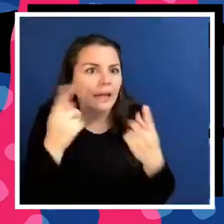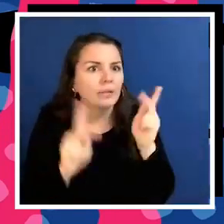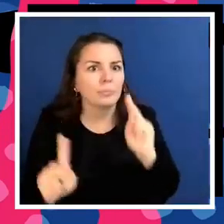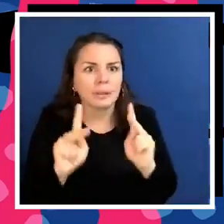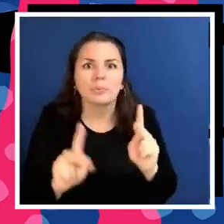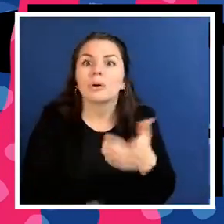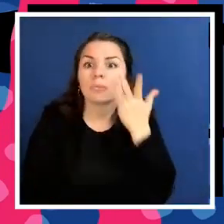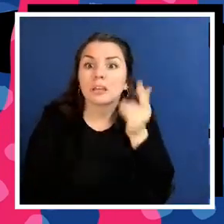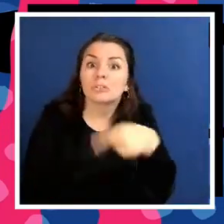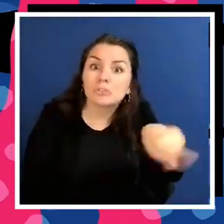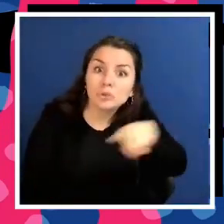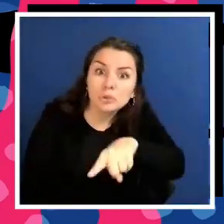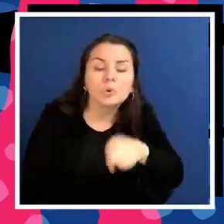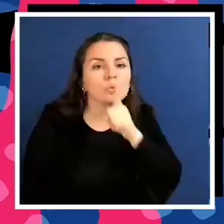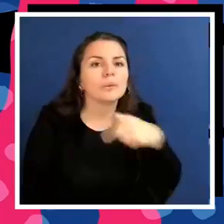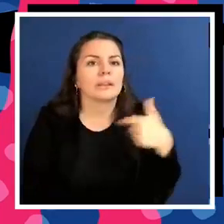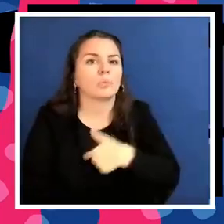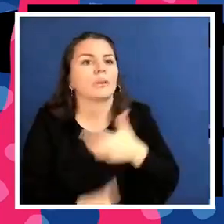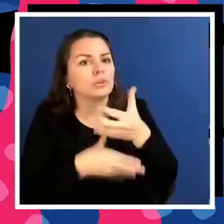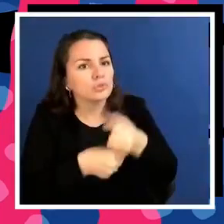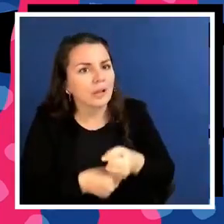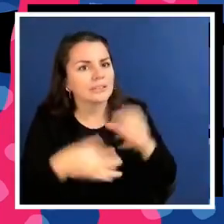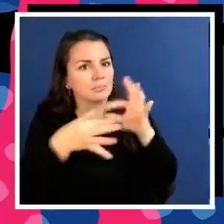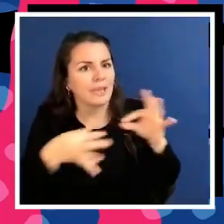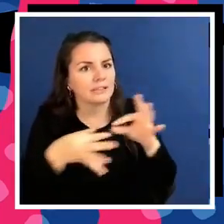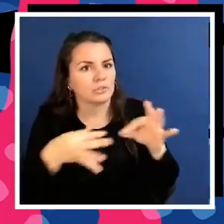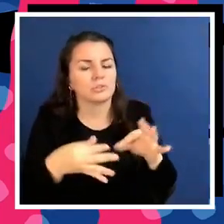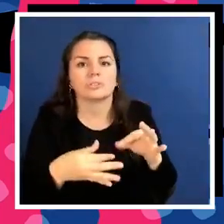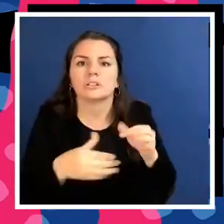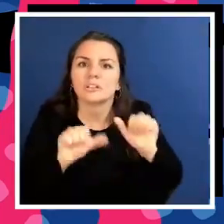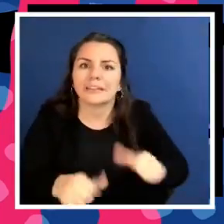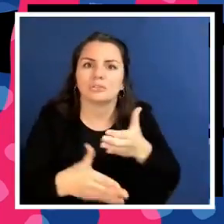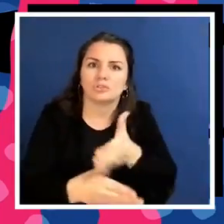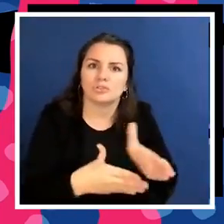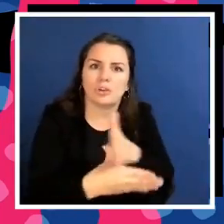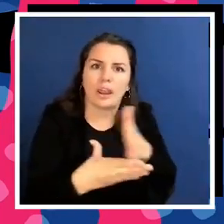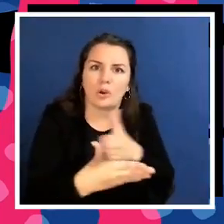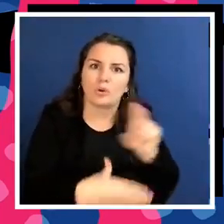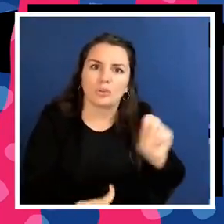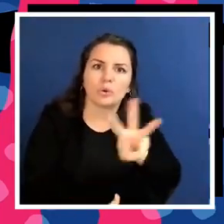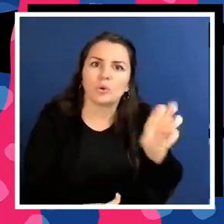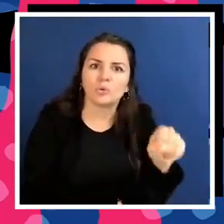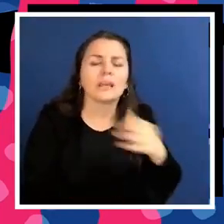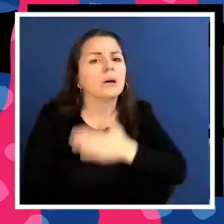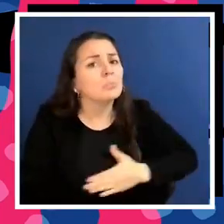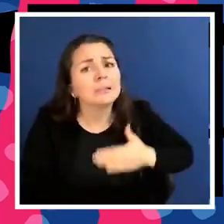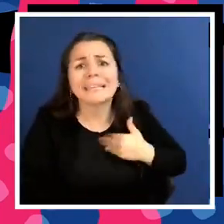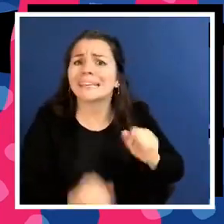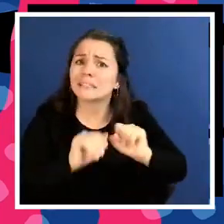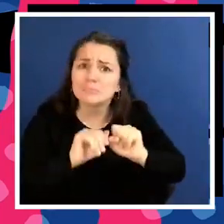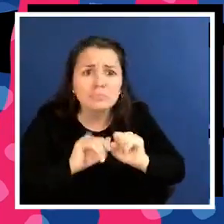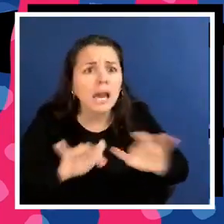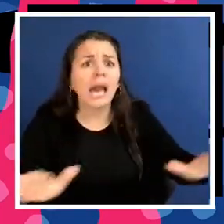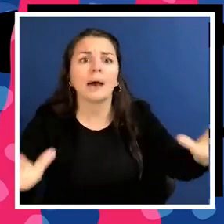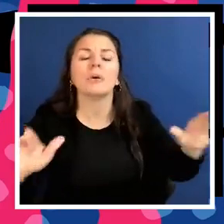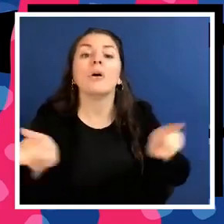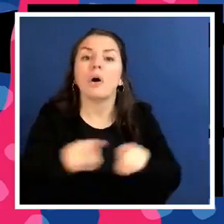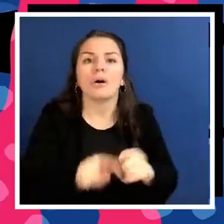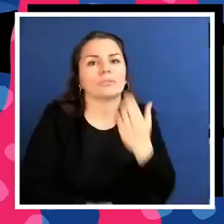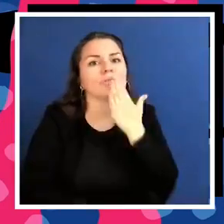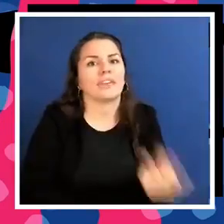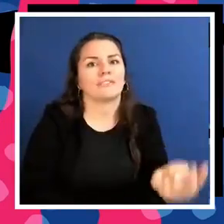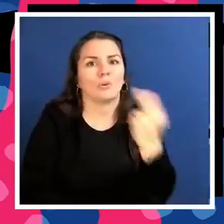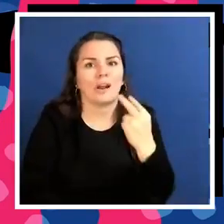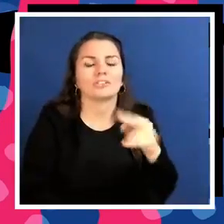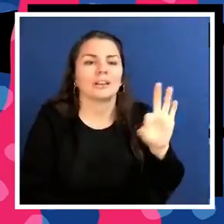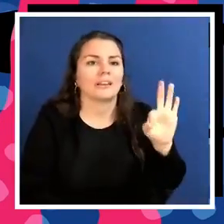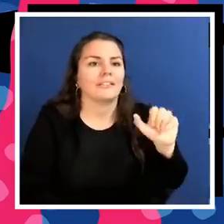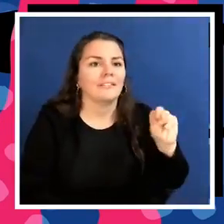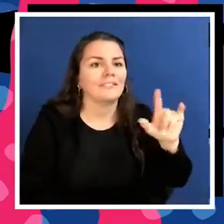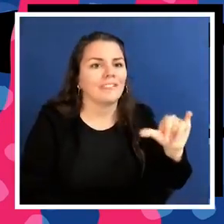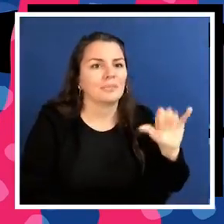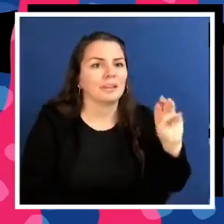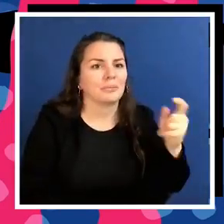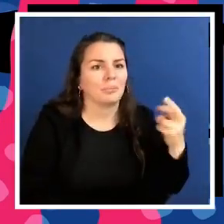EVEN IF YOU WANT TO TEXT SOME